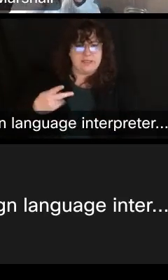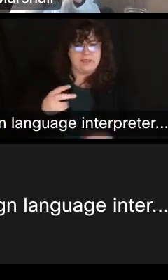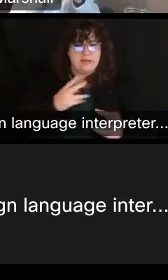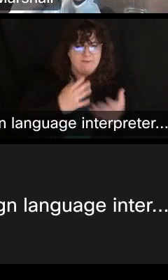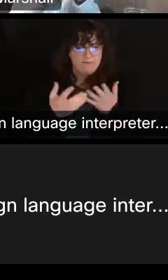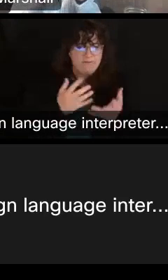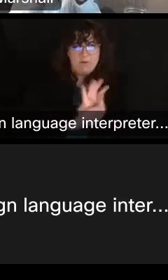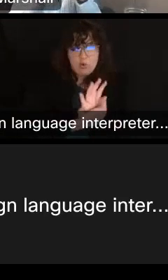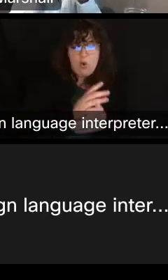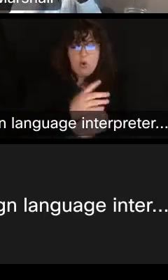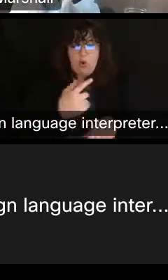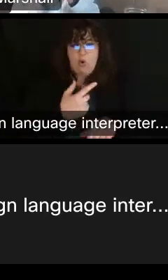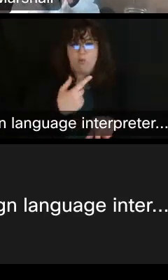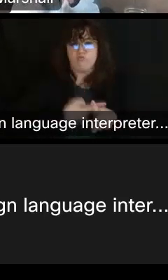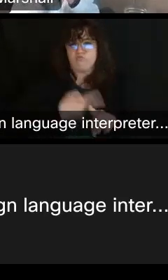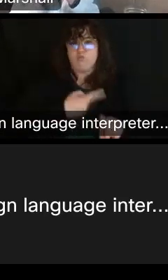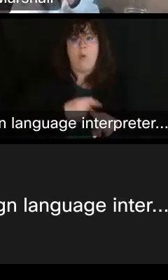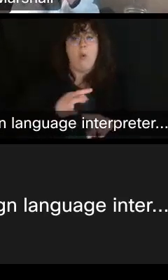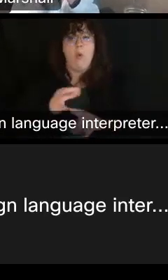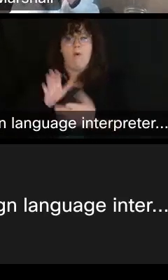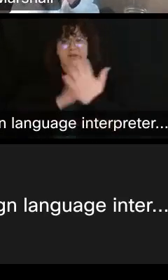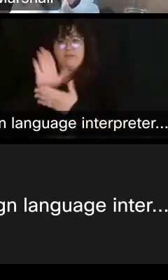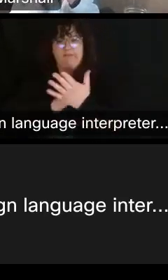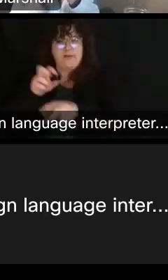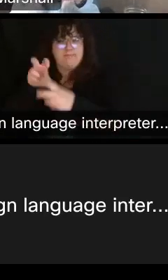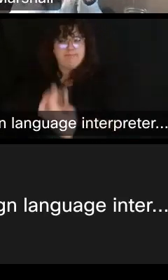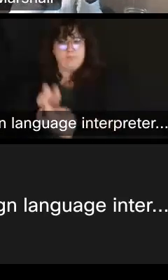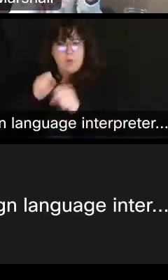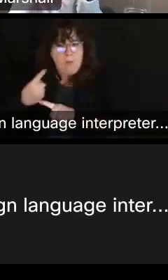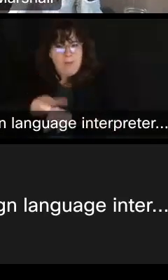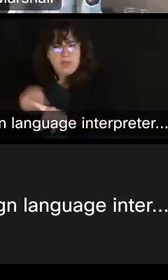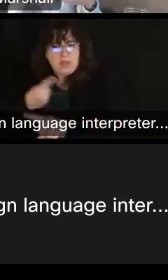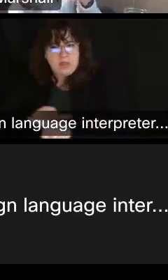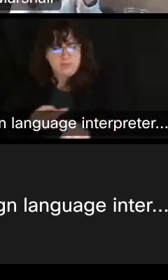And so during that time, these are one of the activities you'd need to do. One is conduct